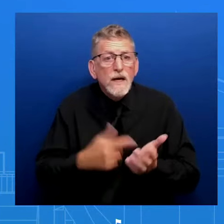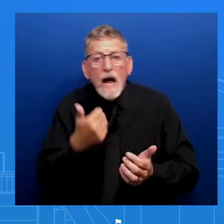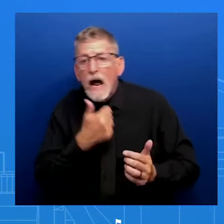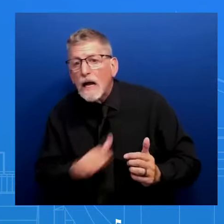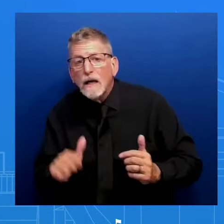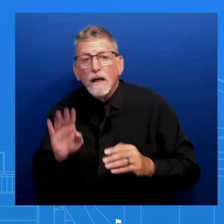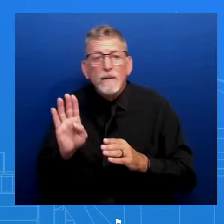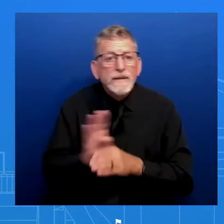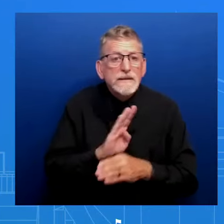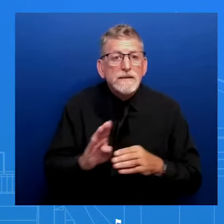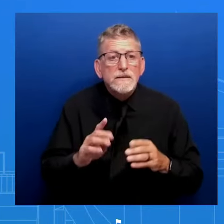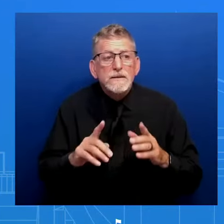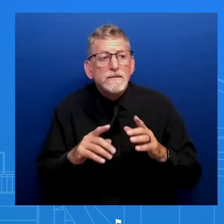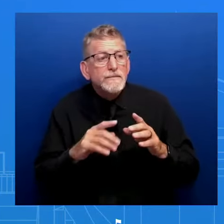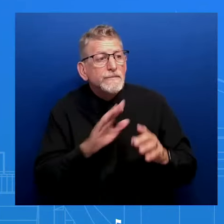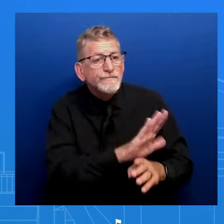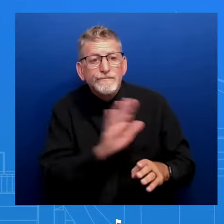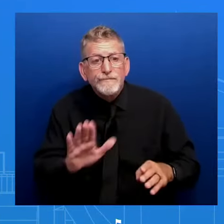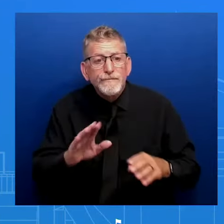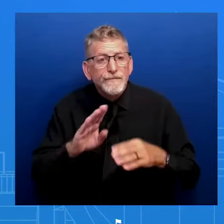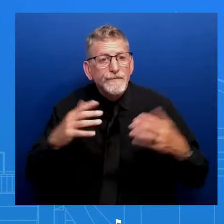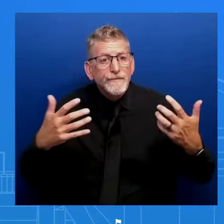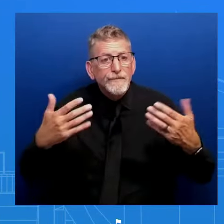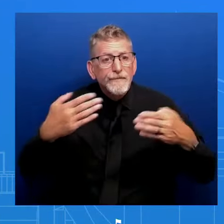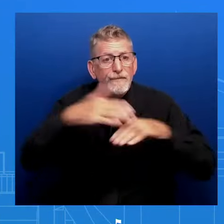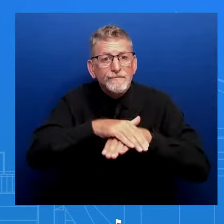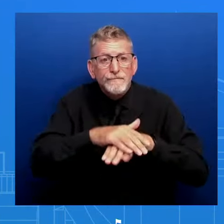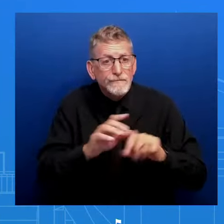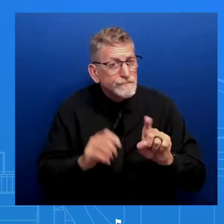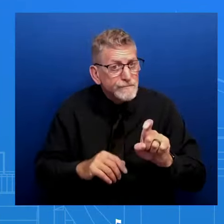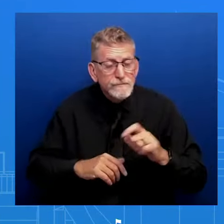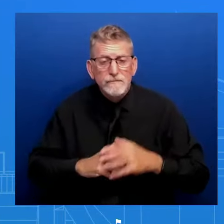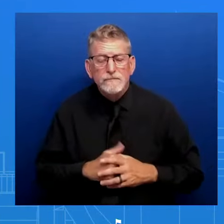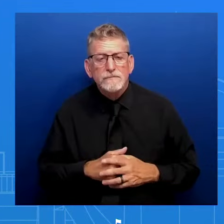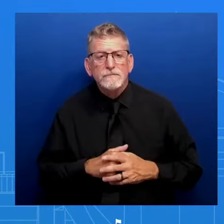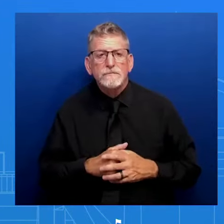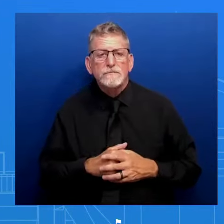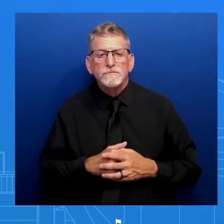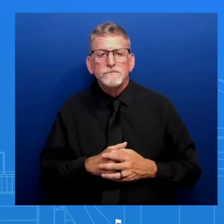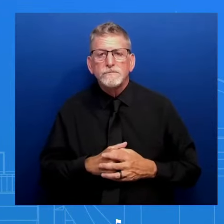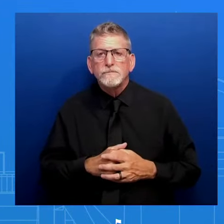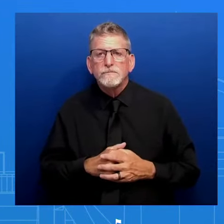variations in different ways. I -- as you mentioned, I was asked this question multiple times on Monday. Nothing has changed.